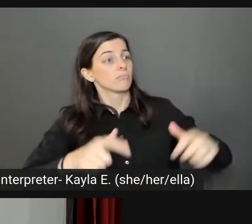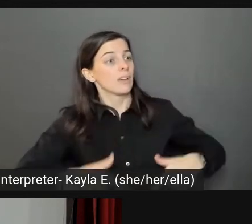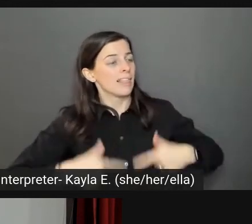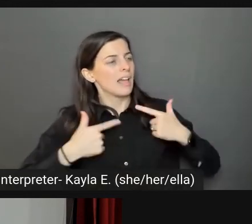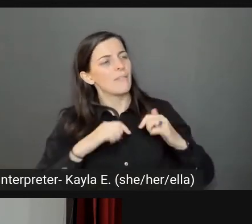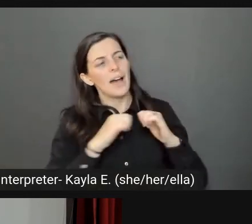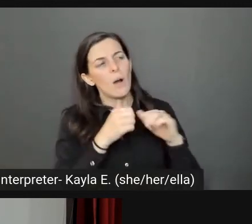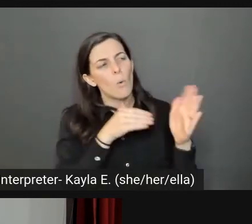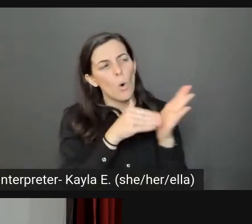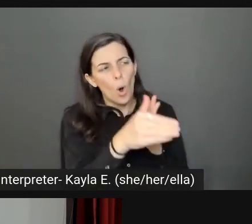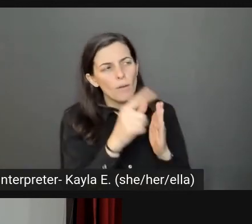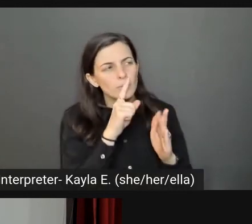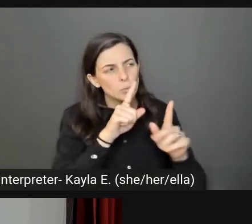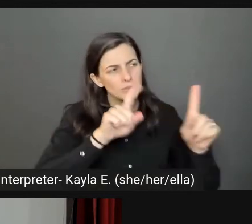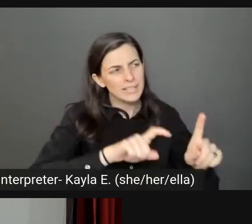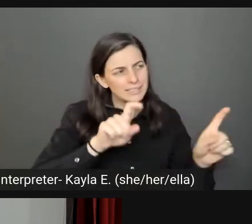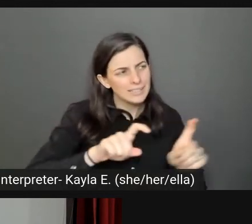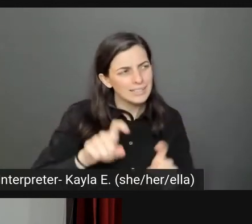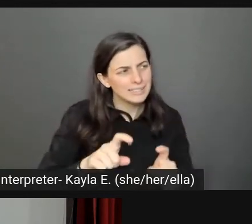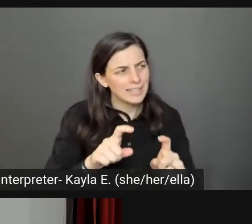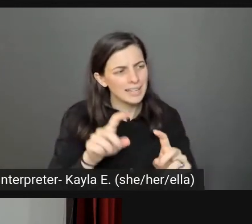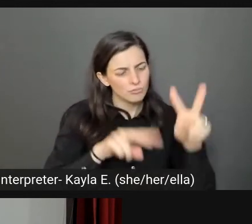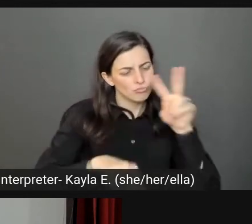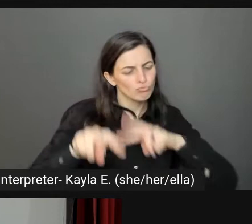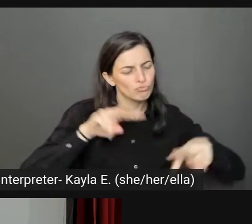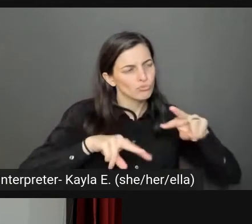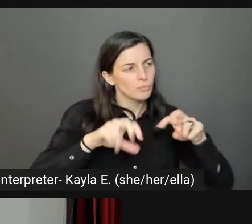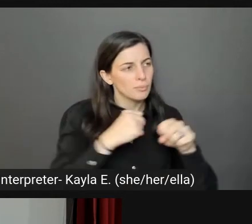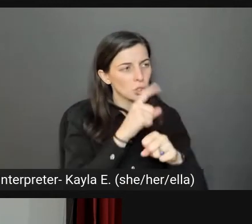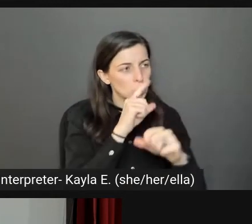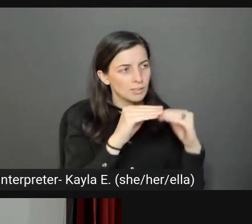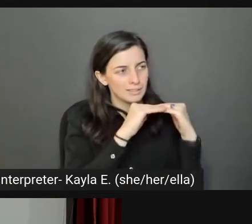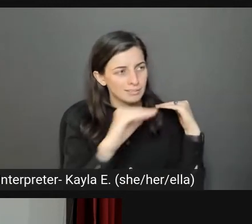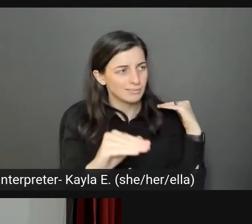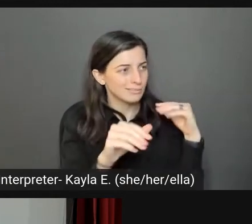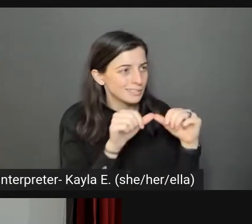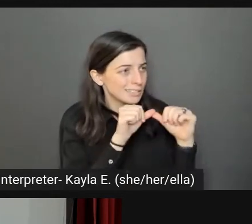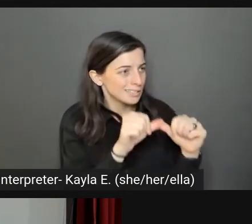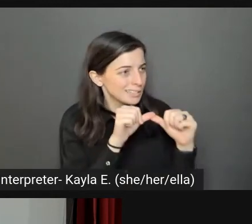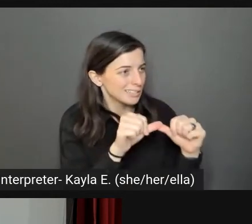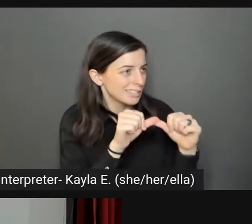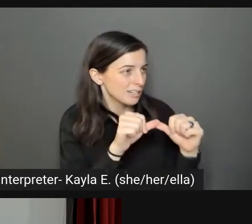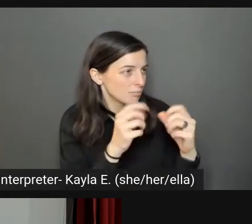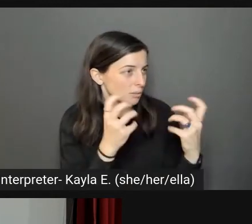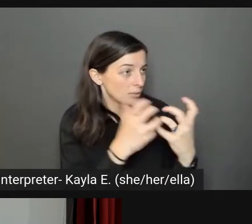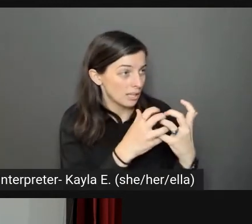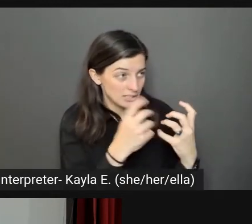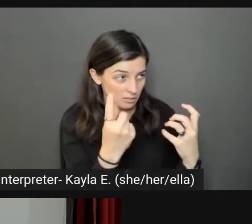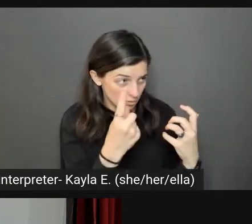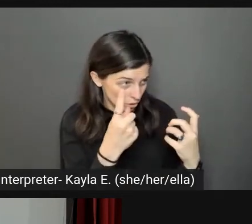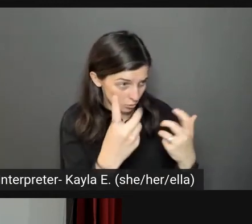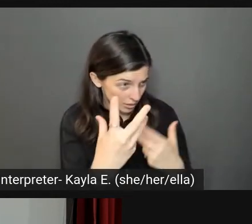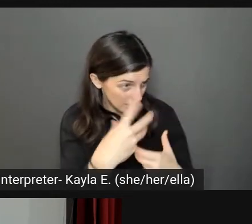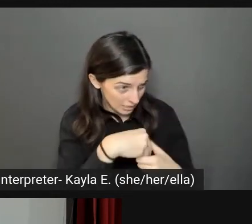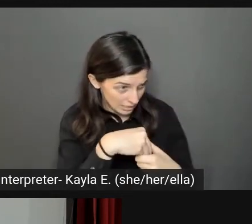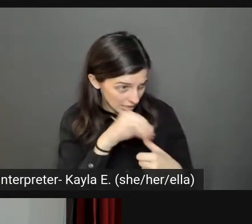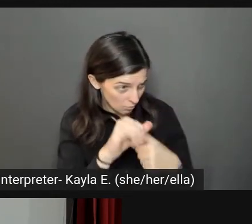that everything remains at the same level of compliance? Is it something you build into the process? Yes.